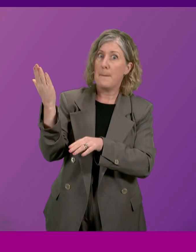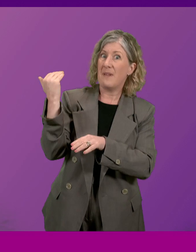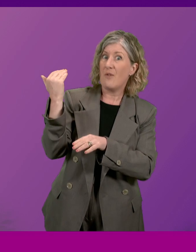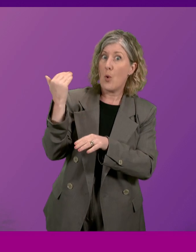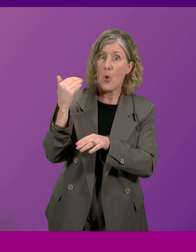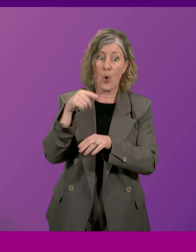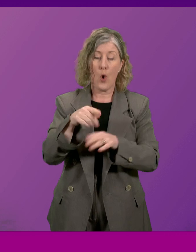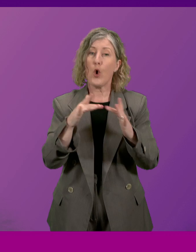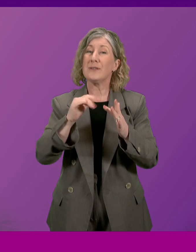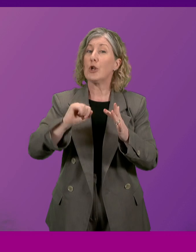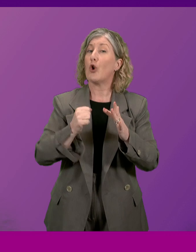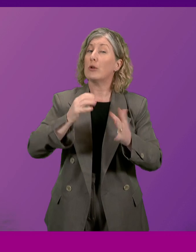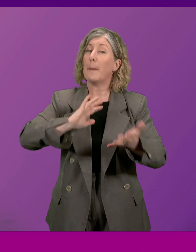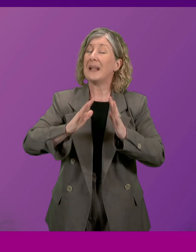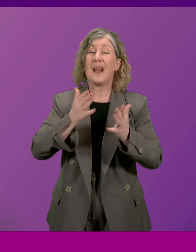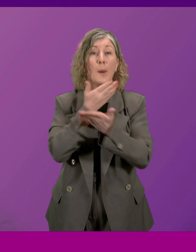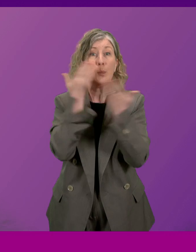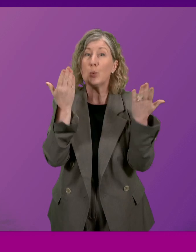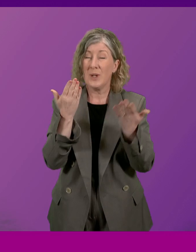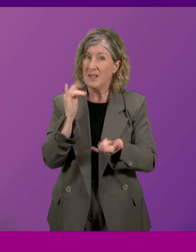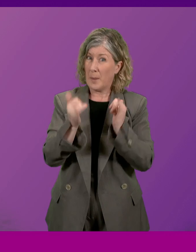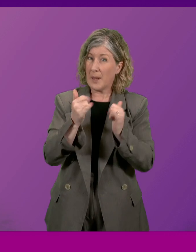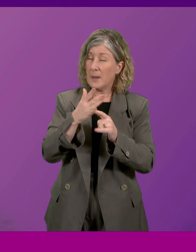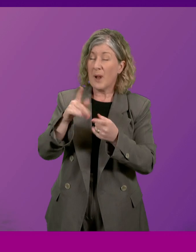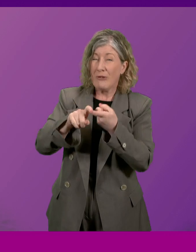in place, people would often have to take family members with them. Can members imagine taking a